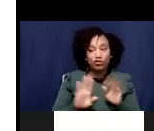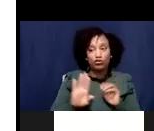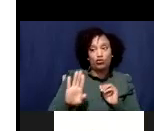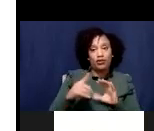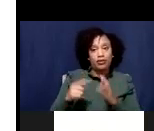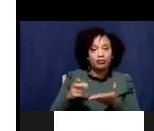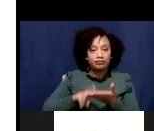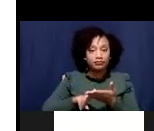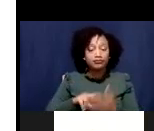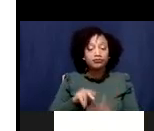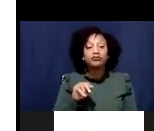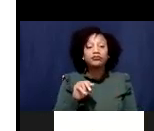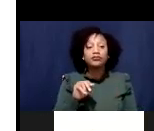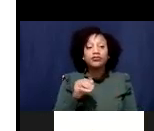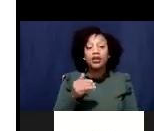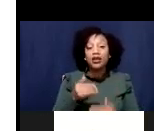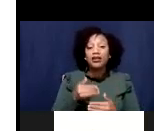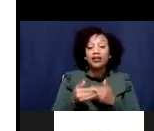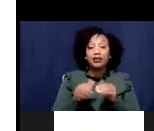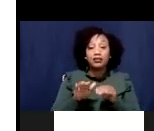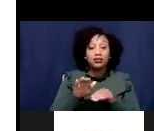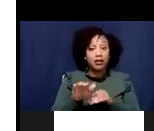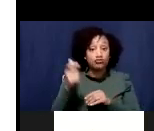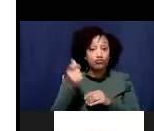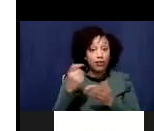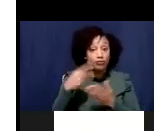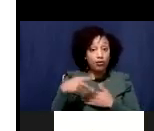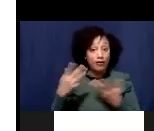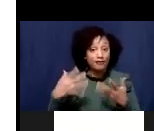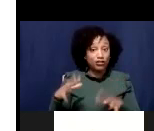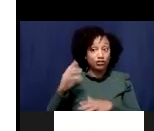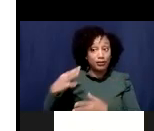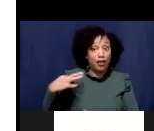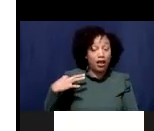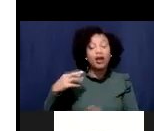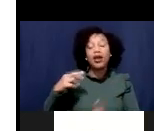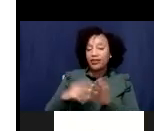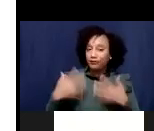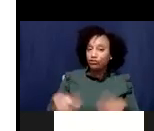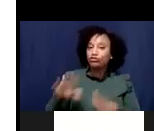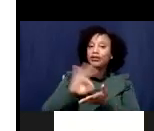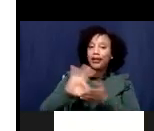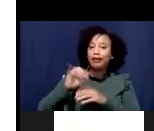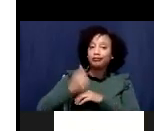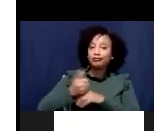for the Next Step Fund grant program, you already have an account there. So if that's the case,